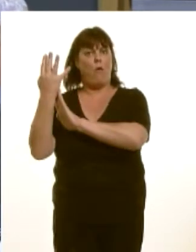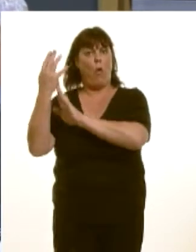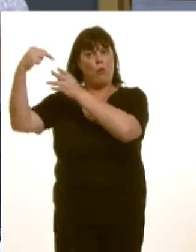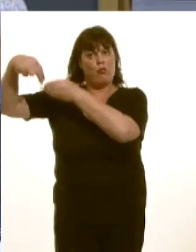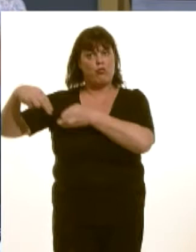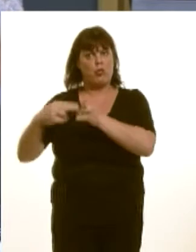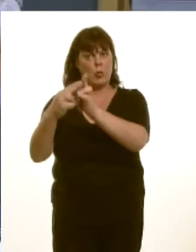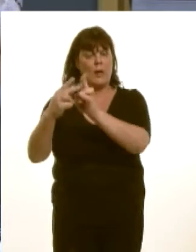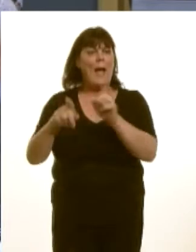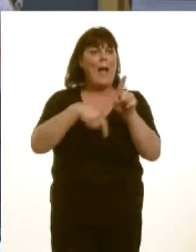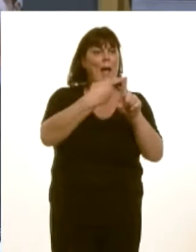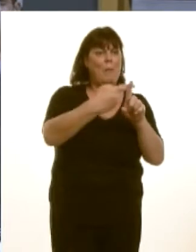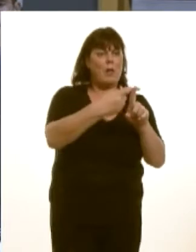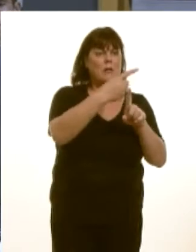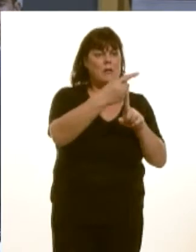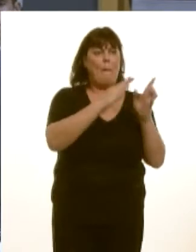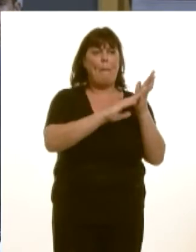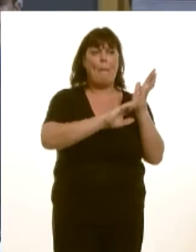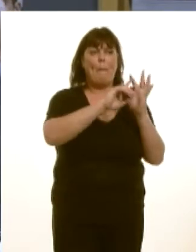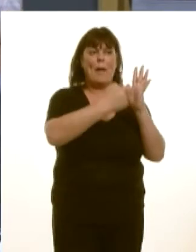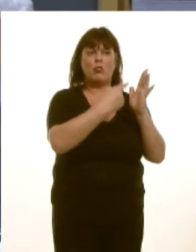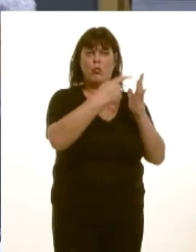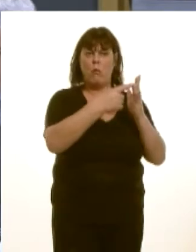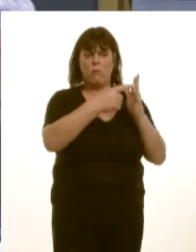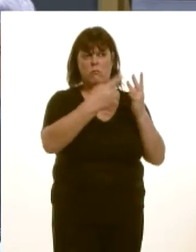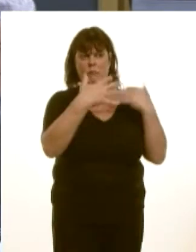on the road network, as we did with the Llandysul bypass, as we did with the Porthmadog bypass,